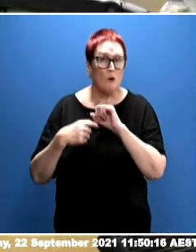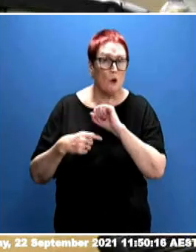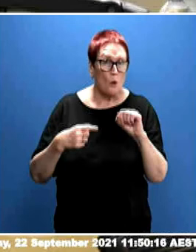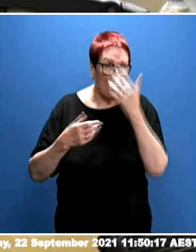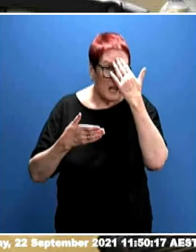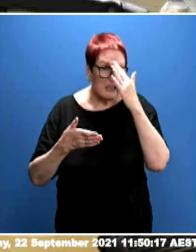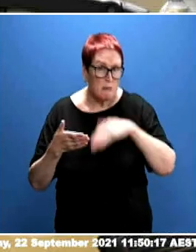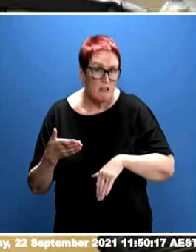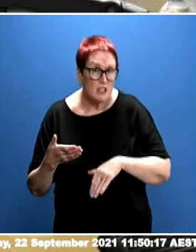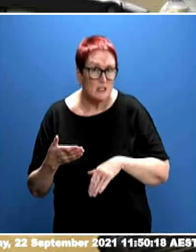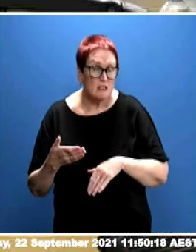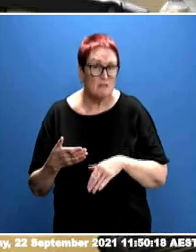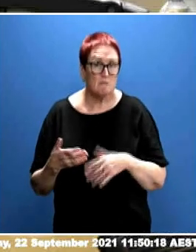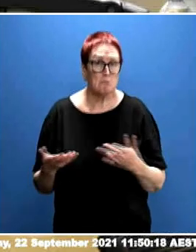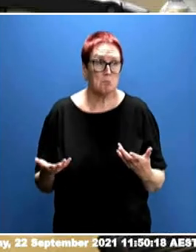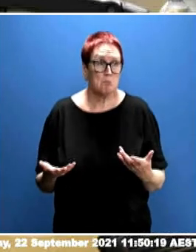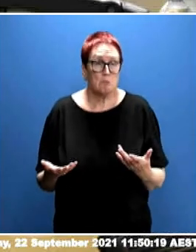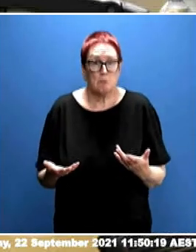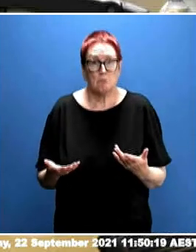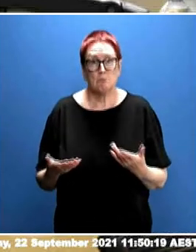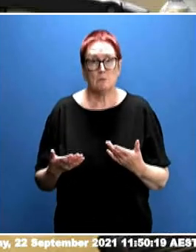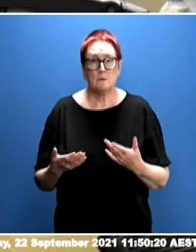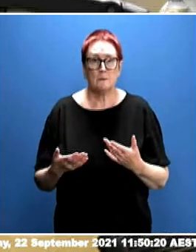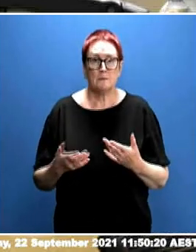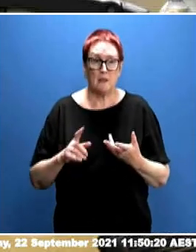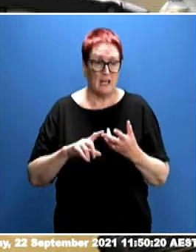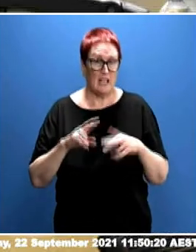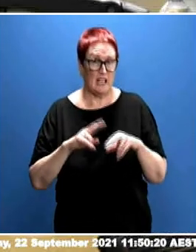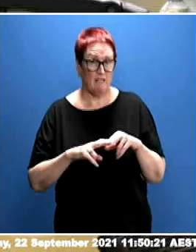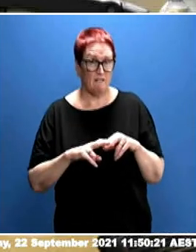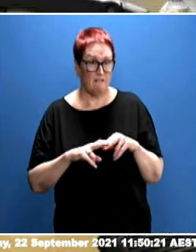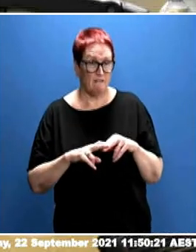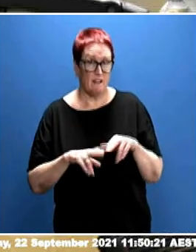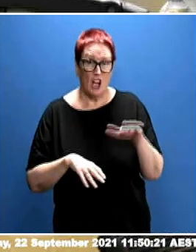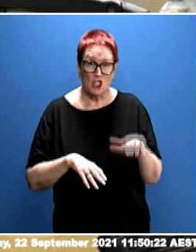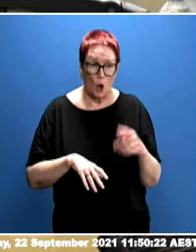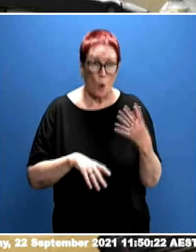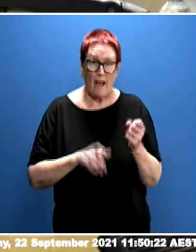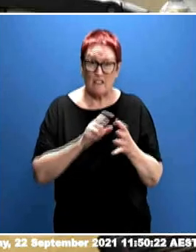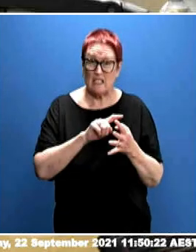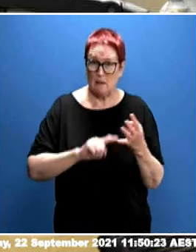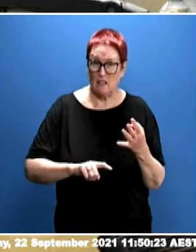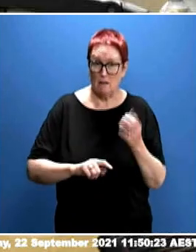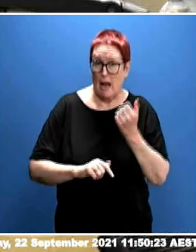with us, about what impacts there are on First Nations children with disability